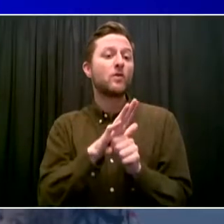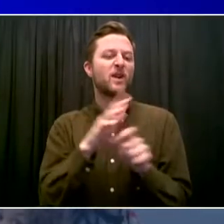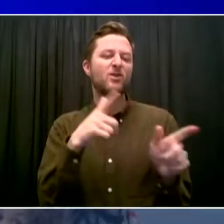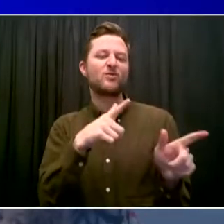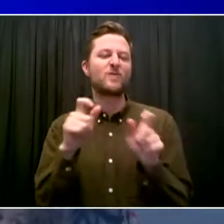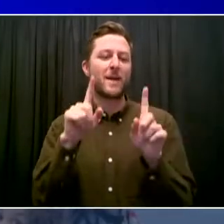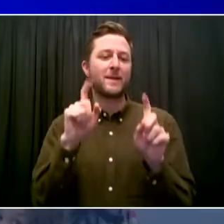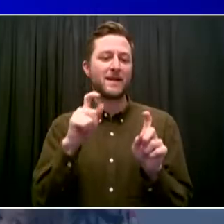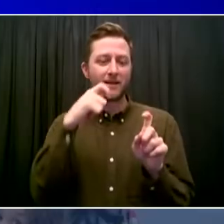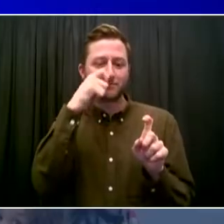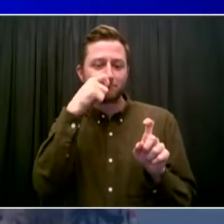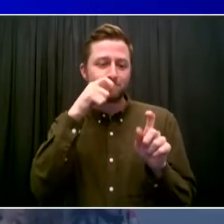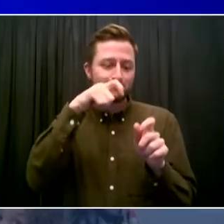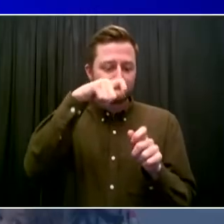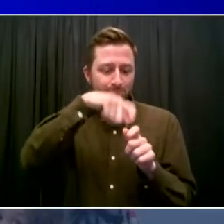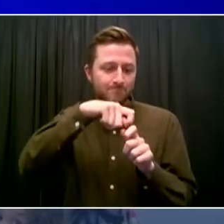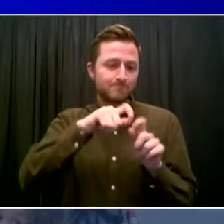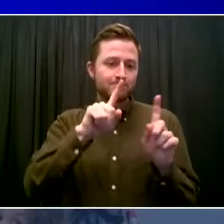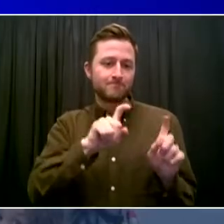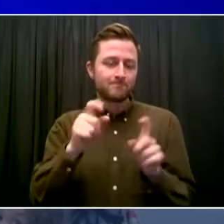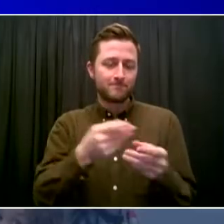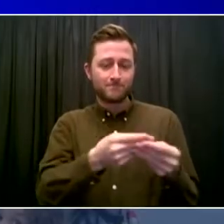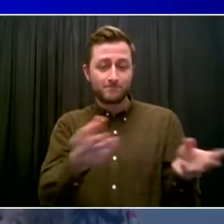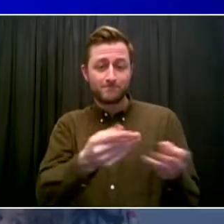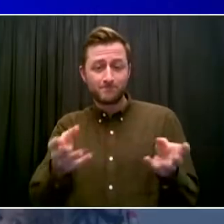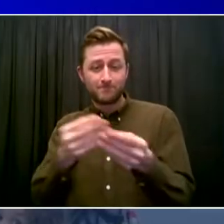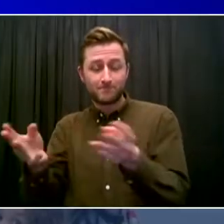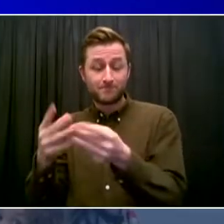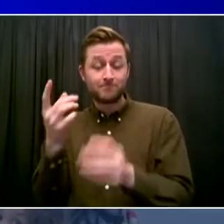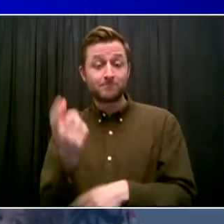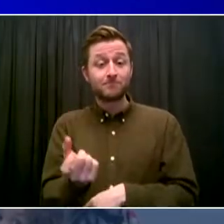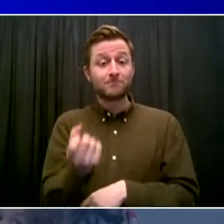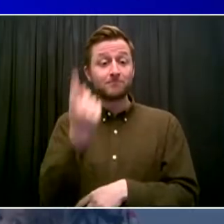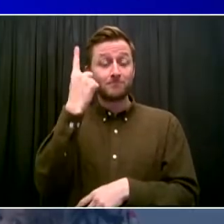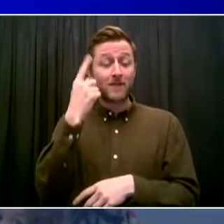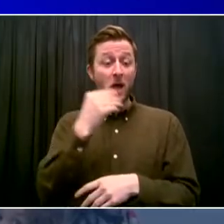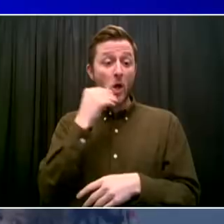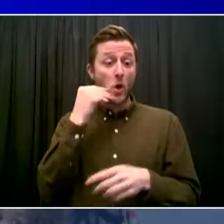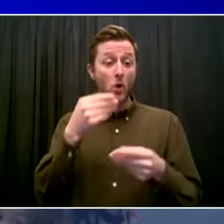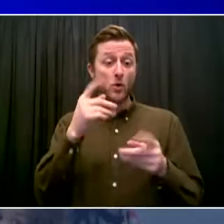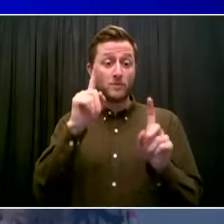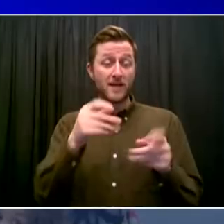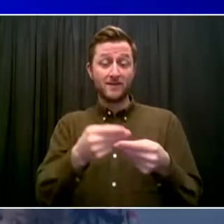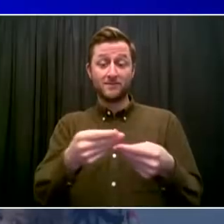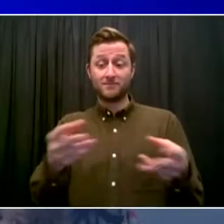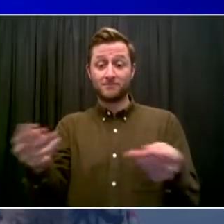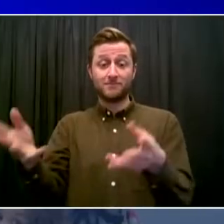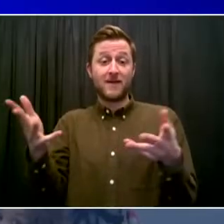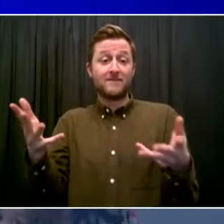AGENCIES AND THE TEAM HERE TO GET THE TESTS TO THE HANDS OF